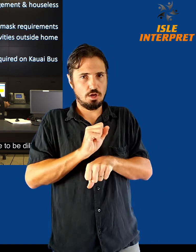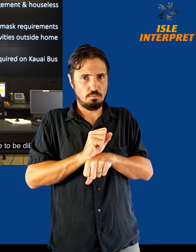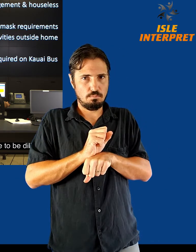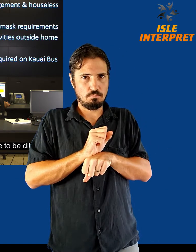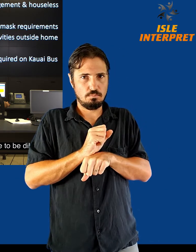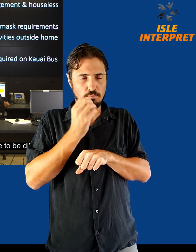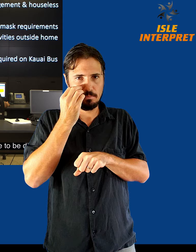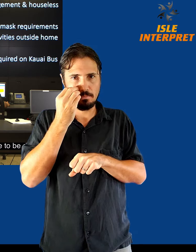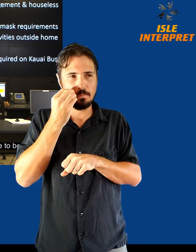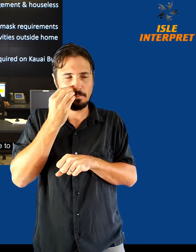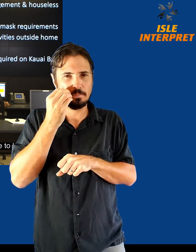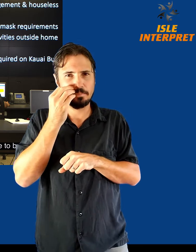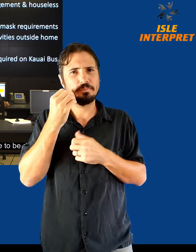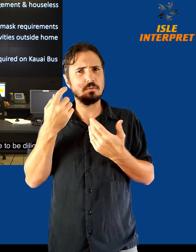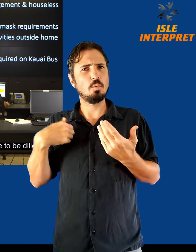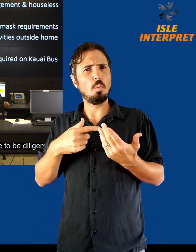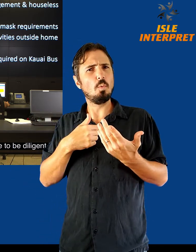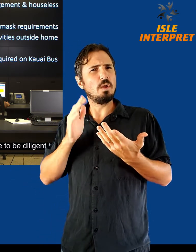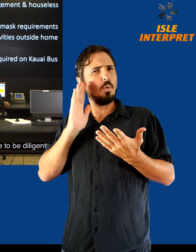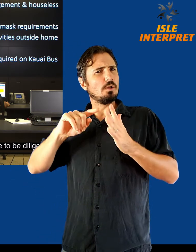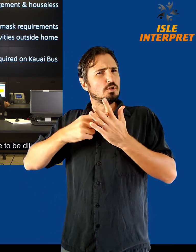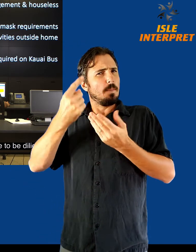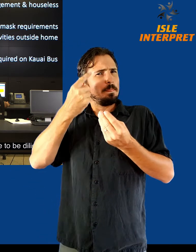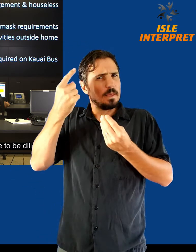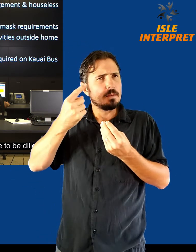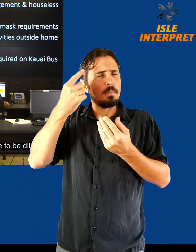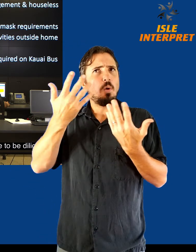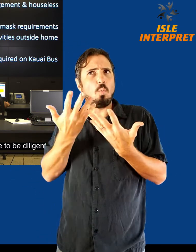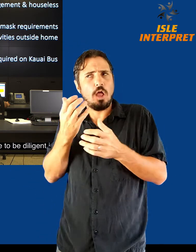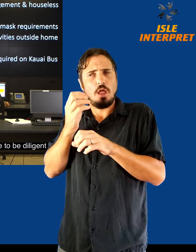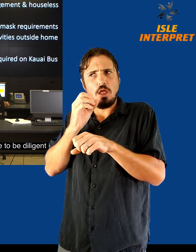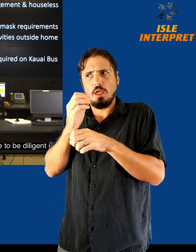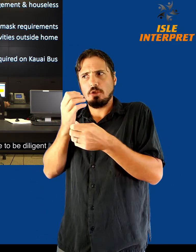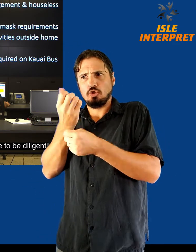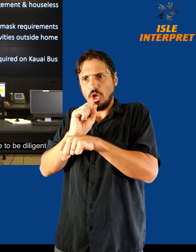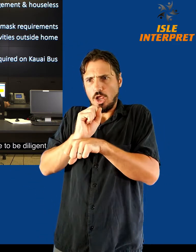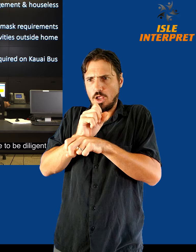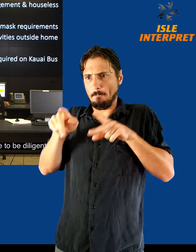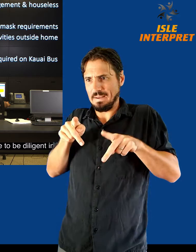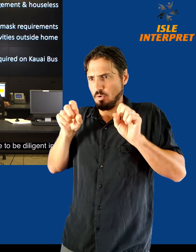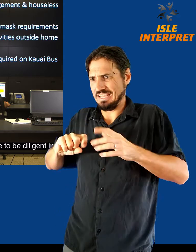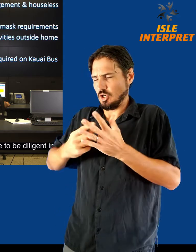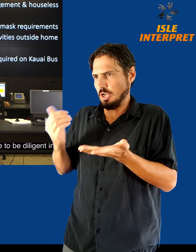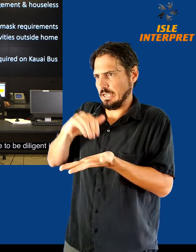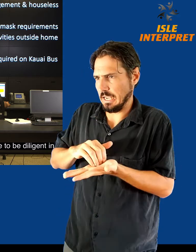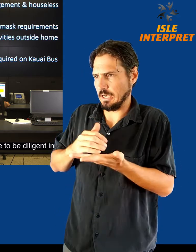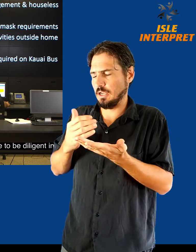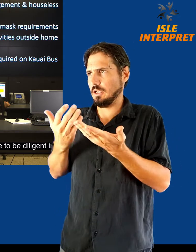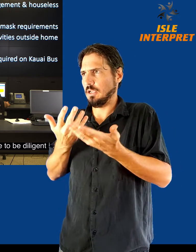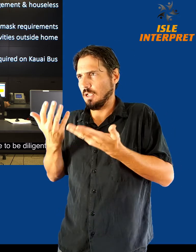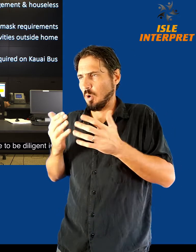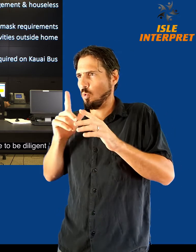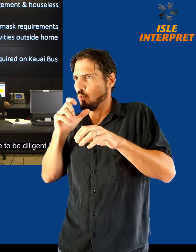to conduct work that is considered low-risk. But this requires that we continue to be diligent in following the rules in place.